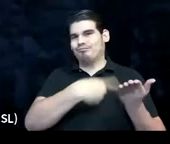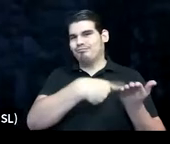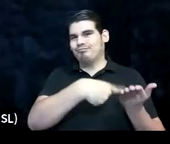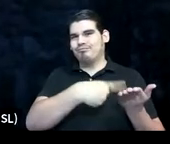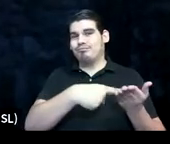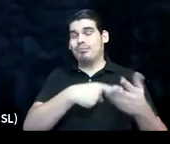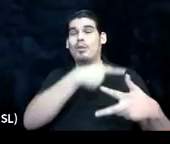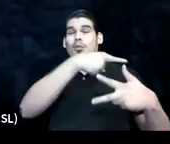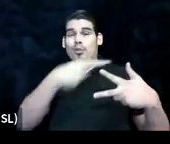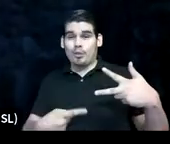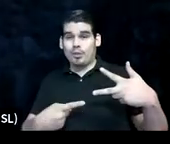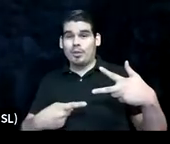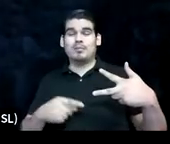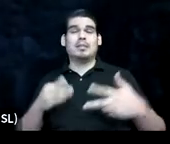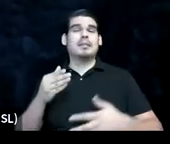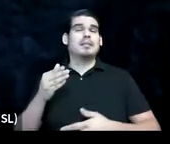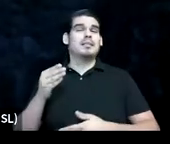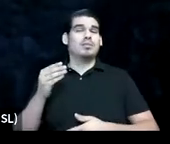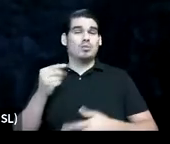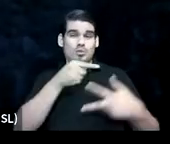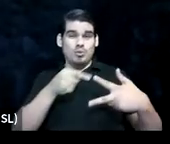for ensuring that during any sort of natural disaster or any sort of pandemic in the future.